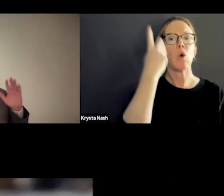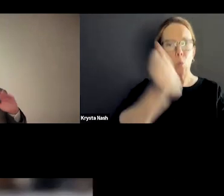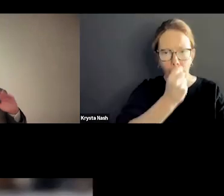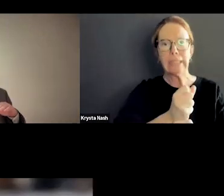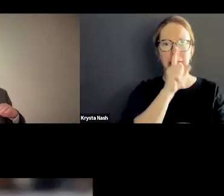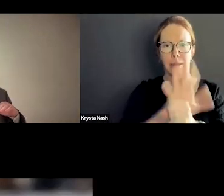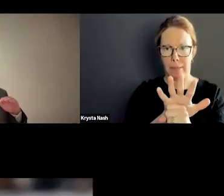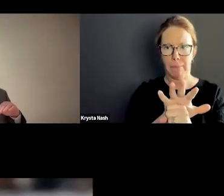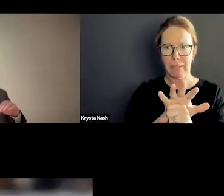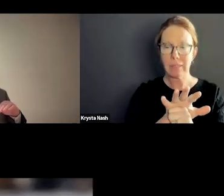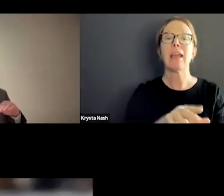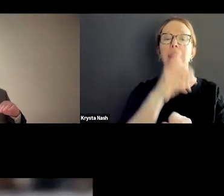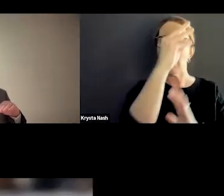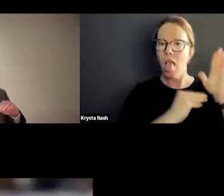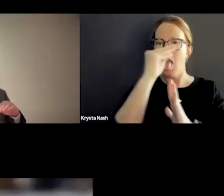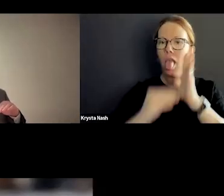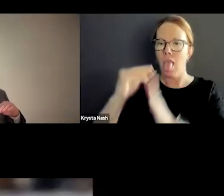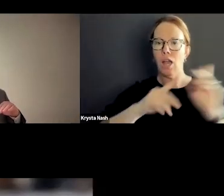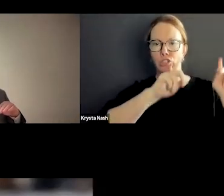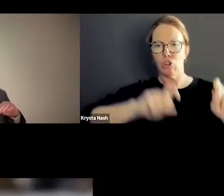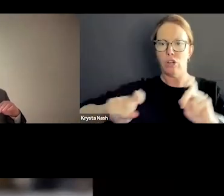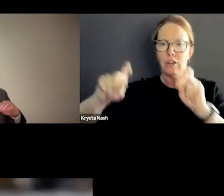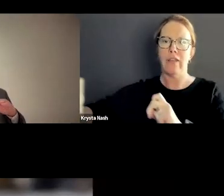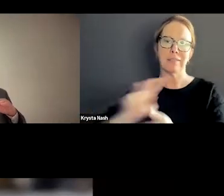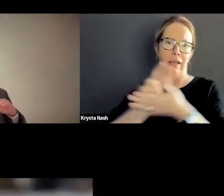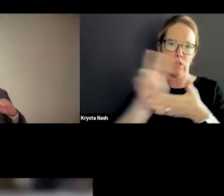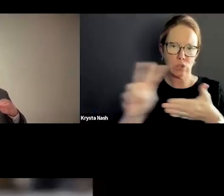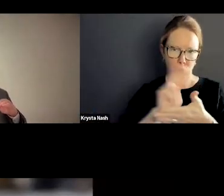that they would be filling out surveys every two weeks for the full year.